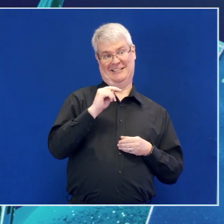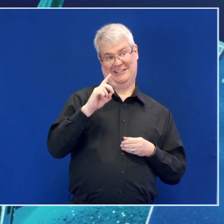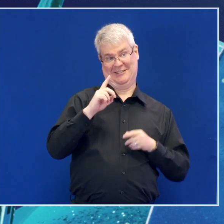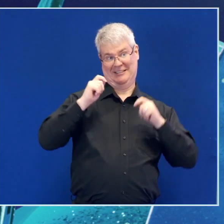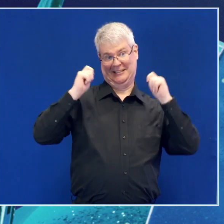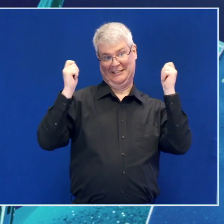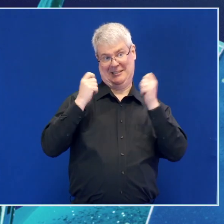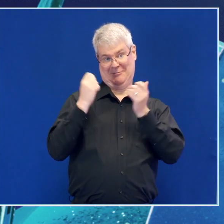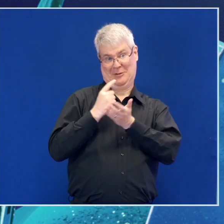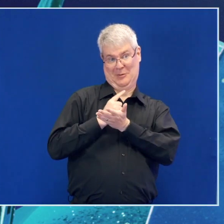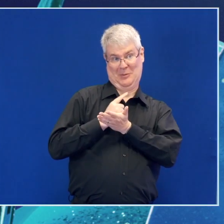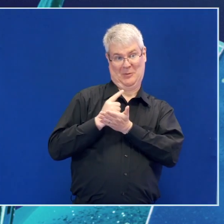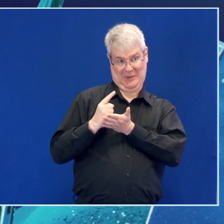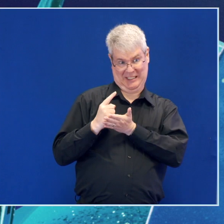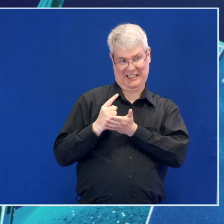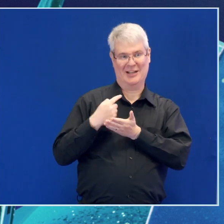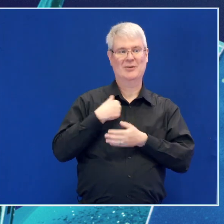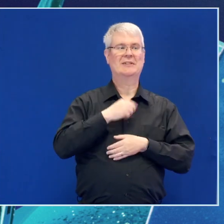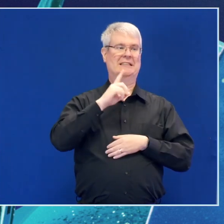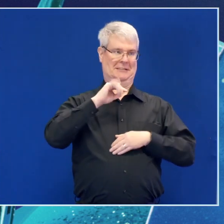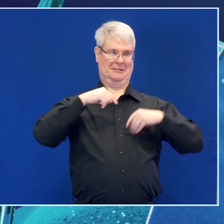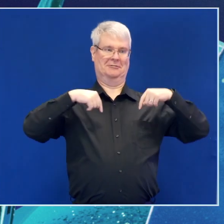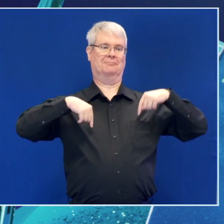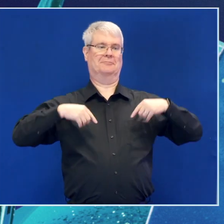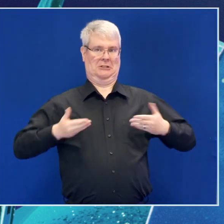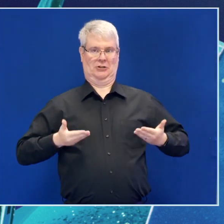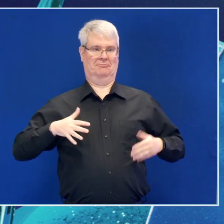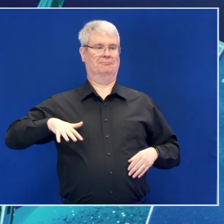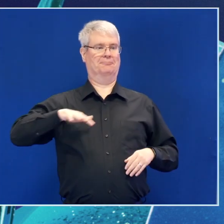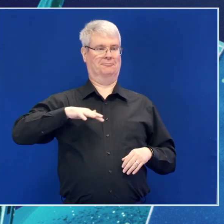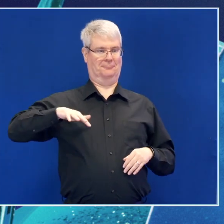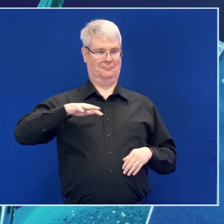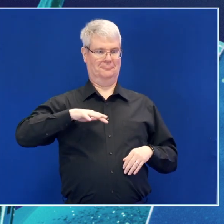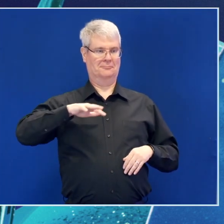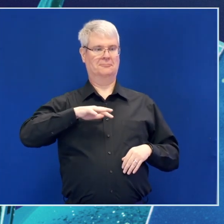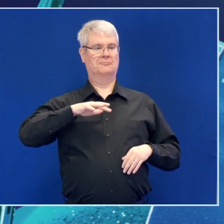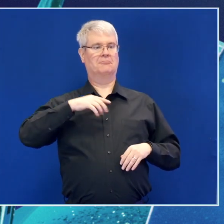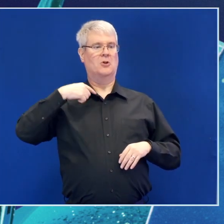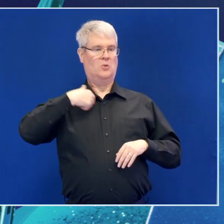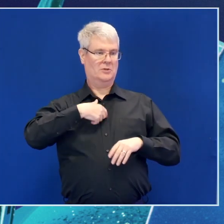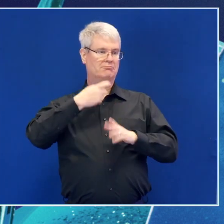at Microsoft really honor neuroinclusion across the organization.